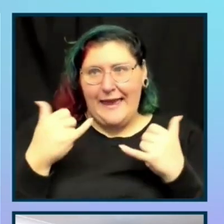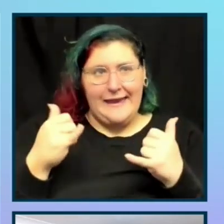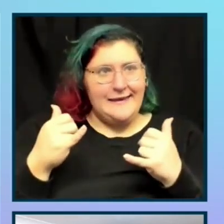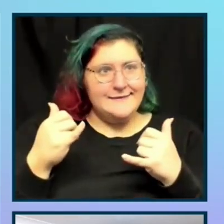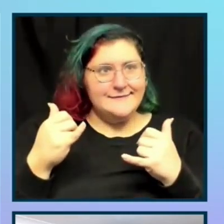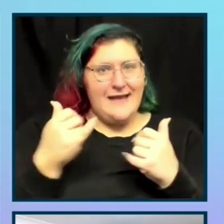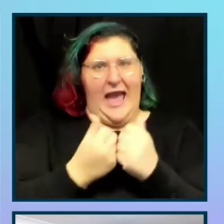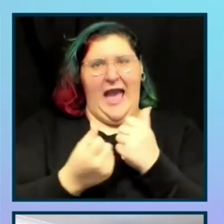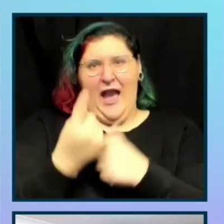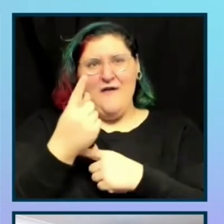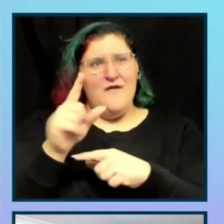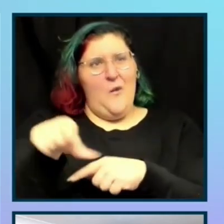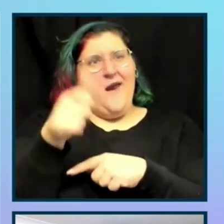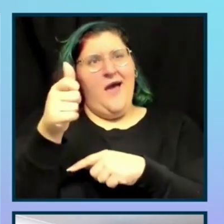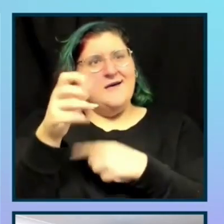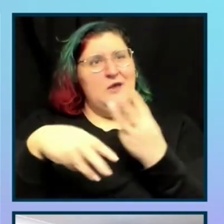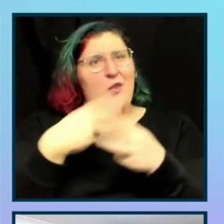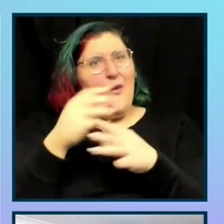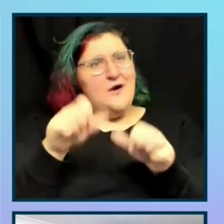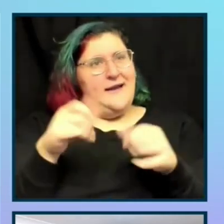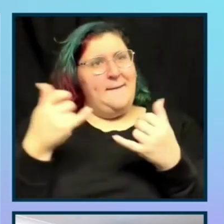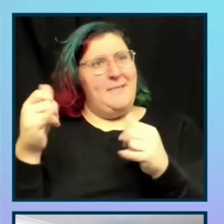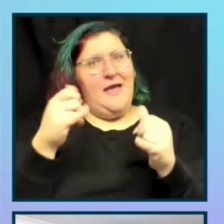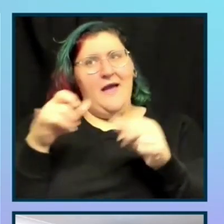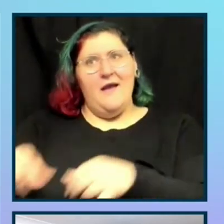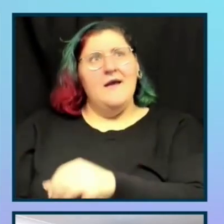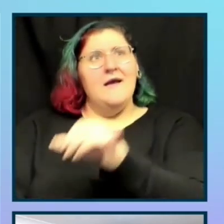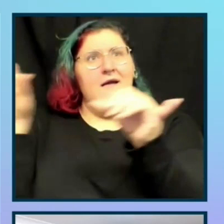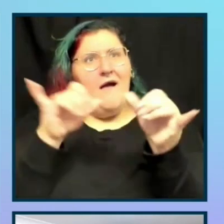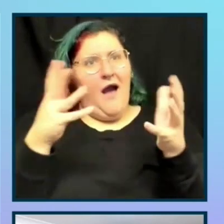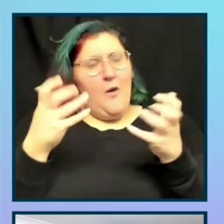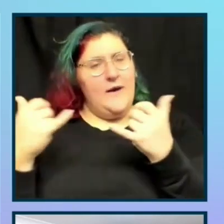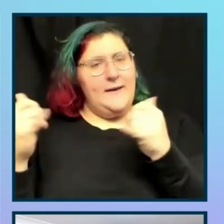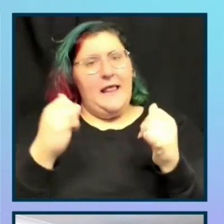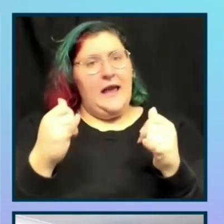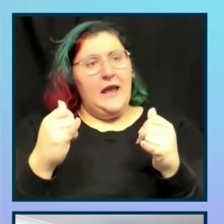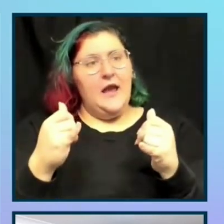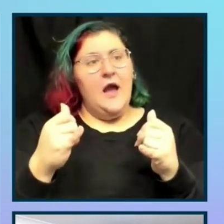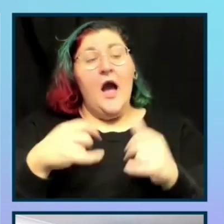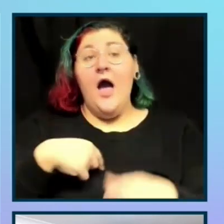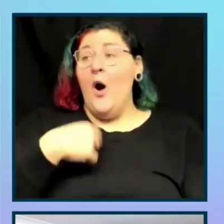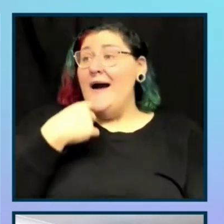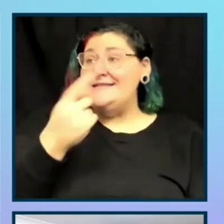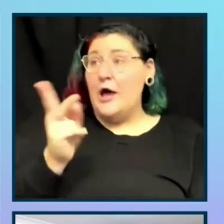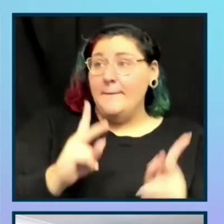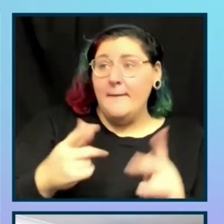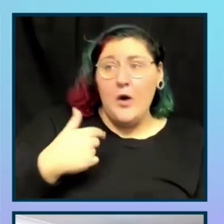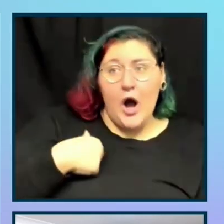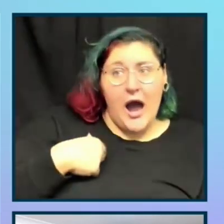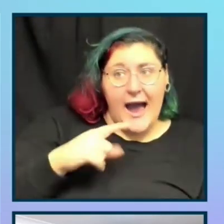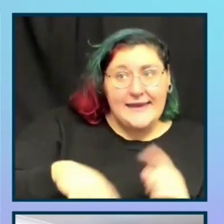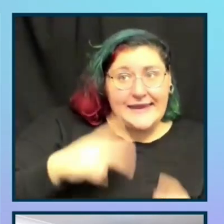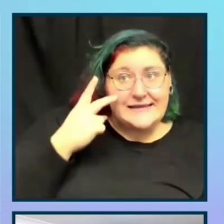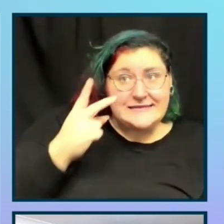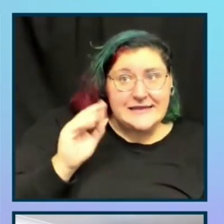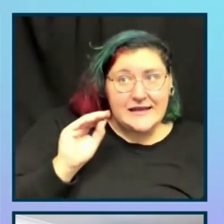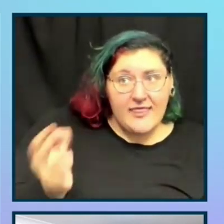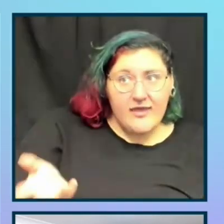And I kept saying to people, you know, I have no sight and they're like, "No, you can't be blind. "You've gotta be joking. "You know, you have no sight at all. "Yeah, right I'm not believing you."